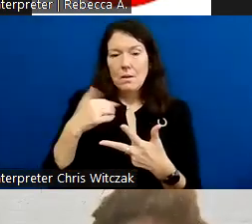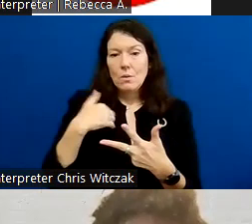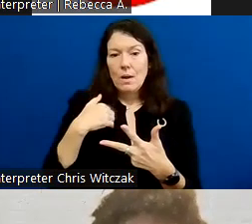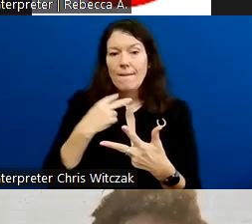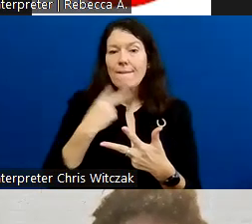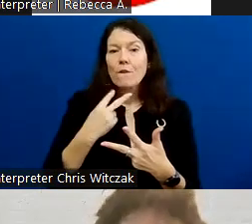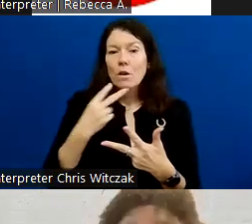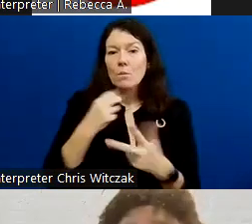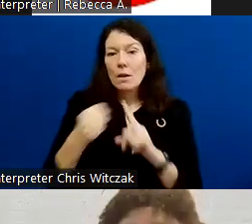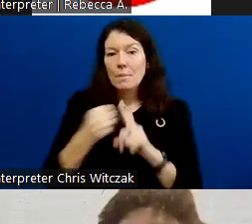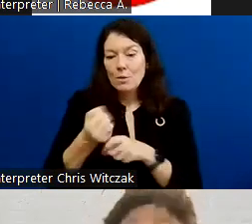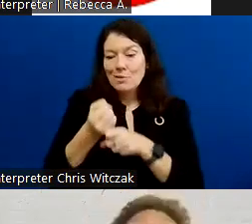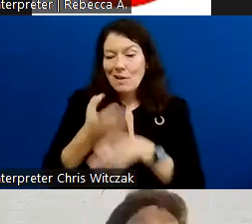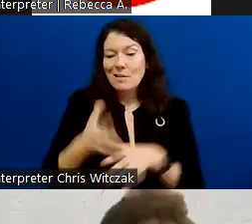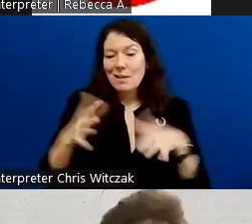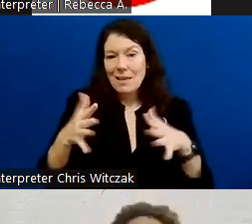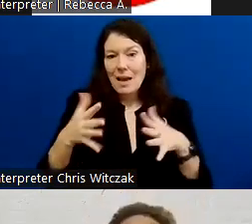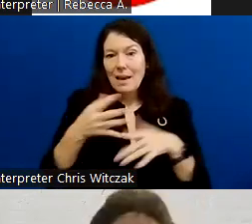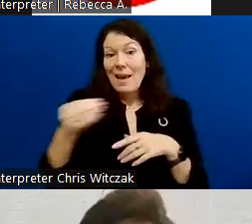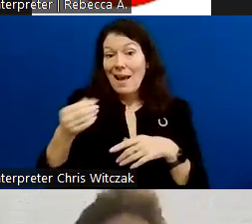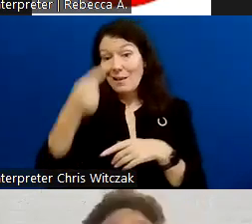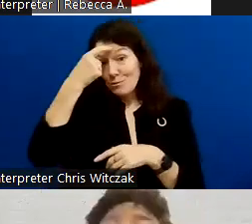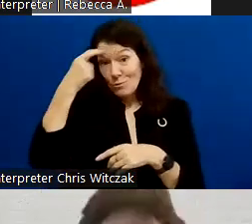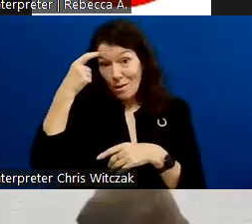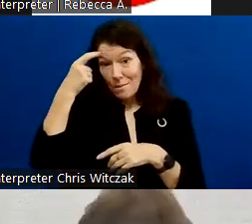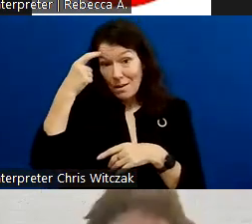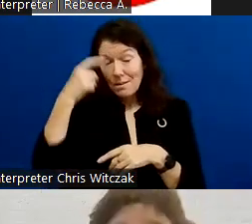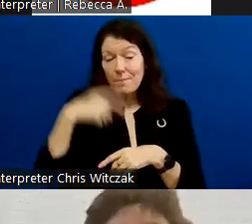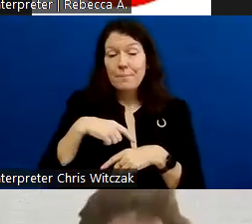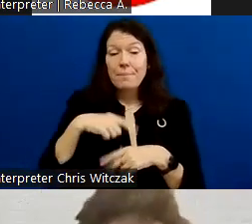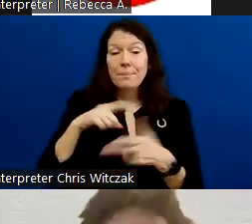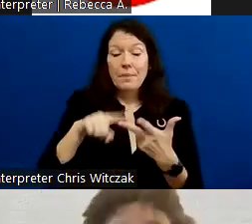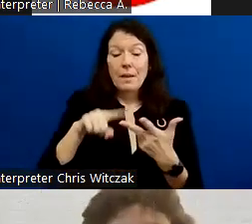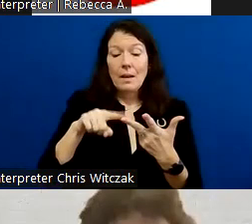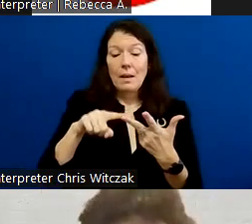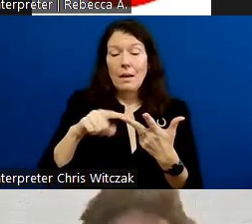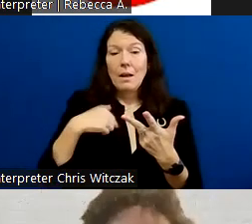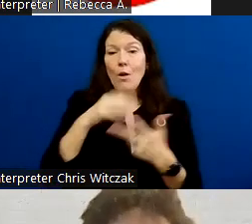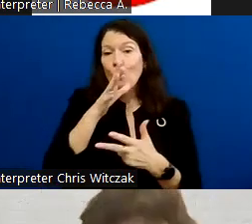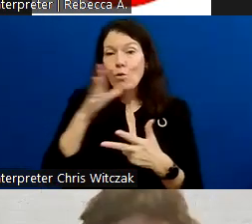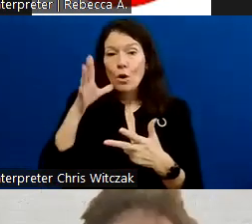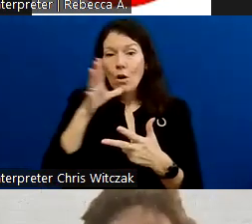causing her anxiety and then trauma and for setting we have um rural um someone has shared